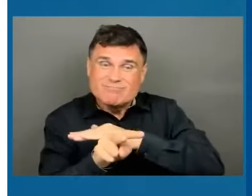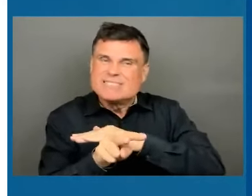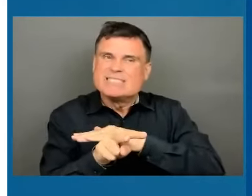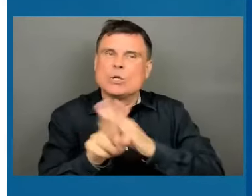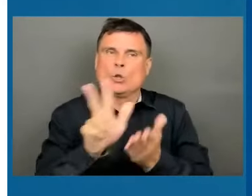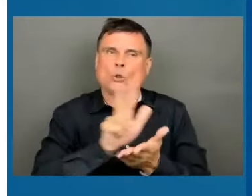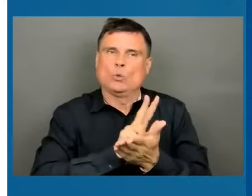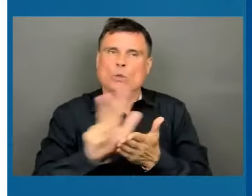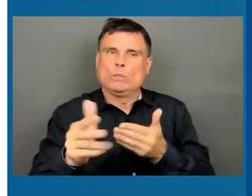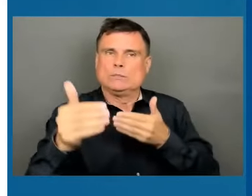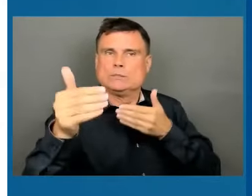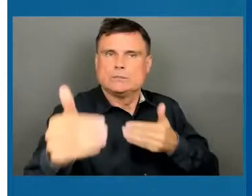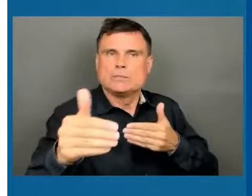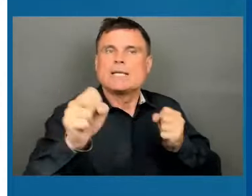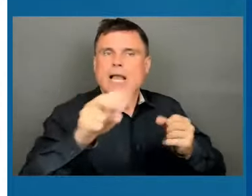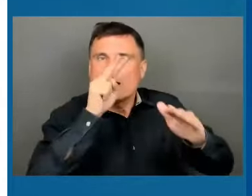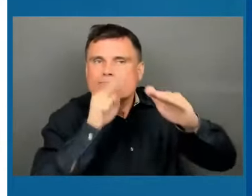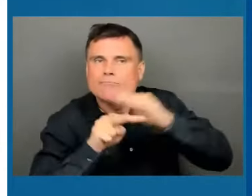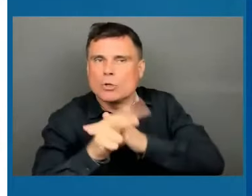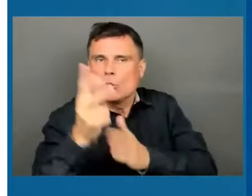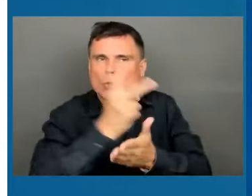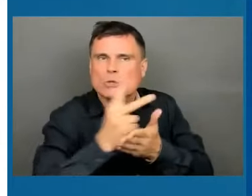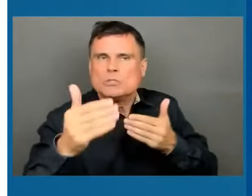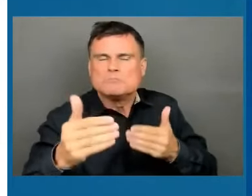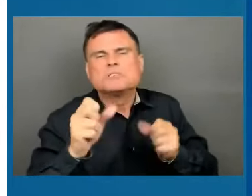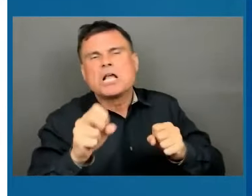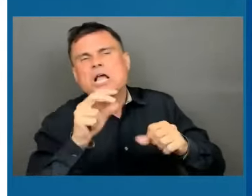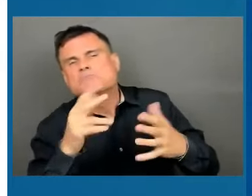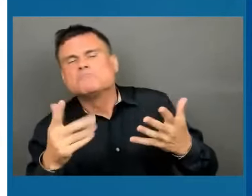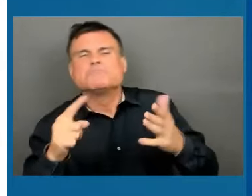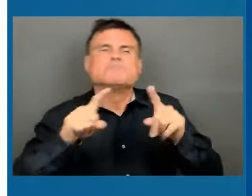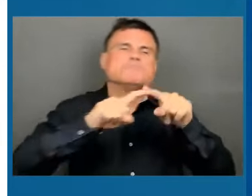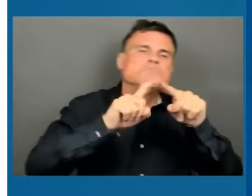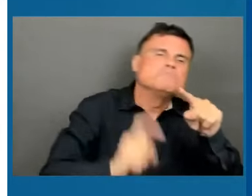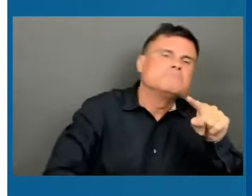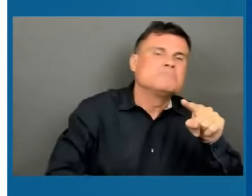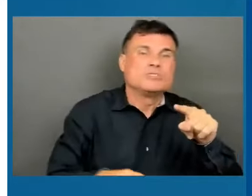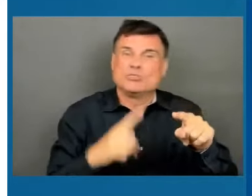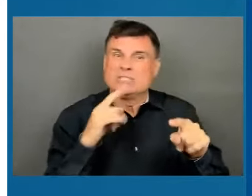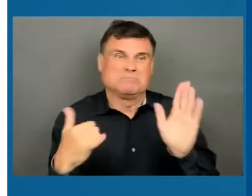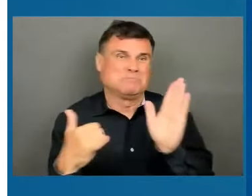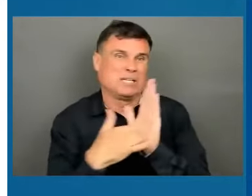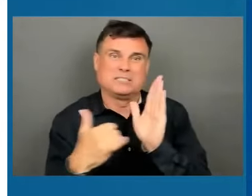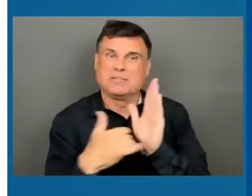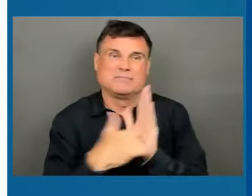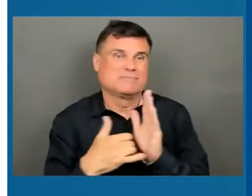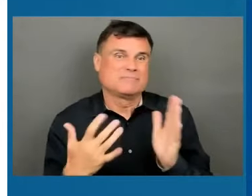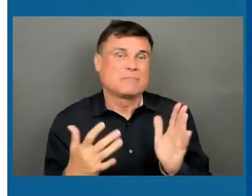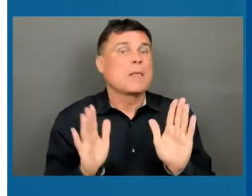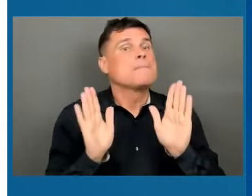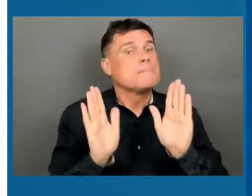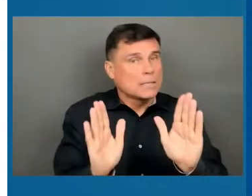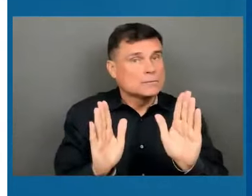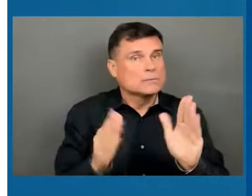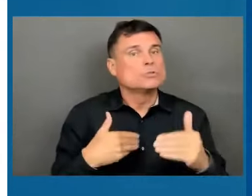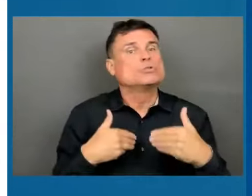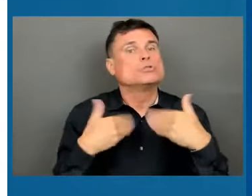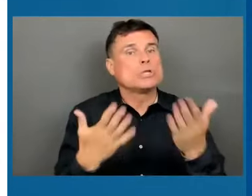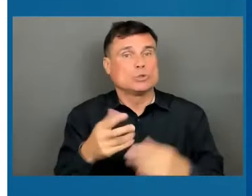short views and look at website,